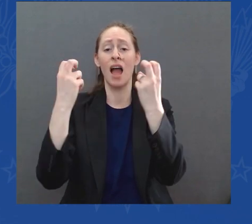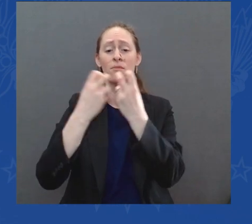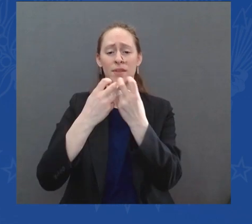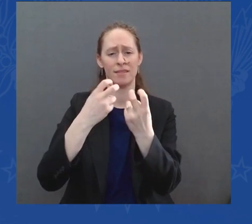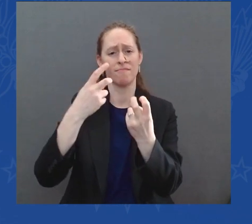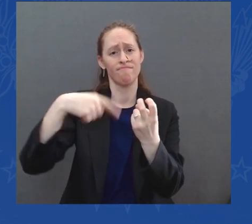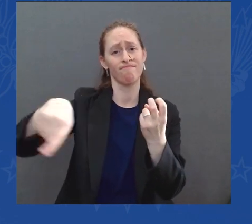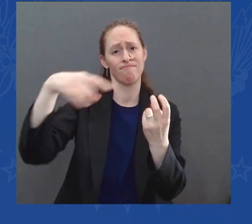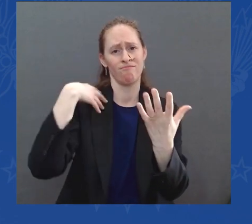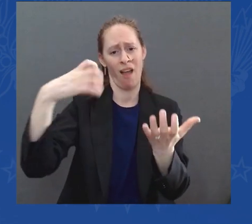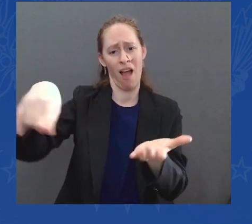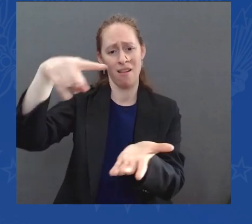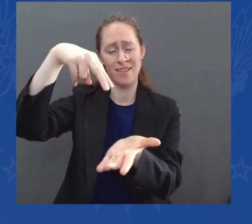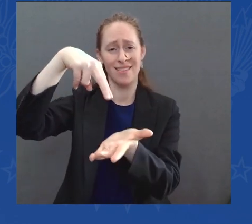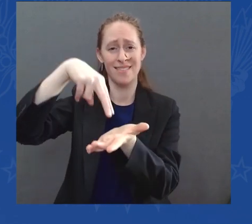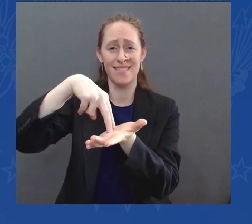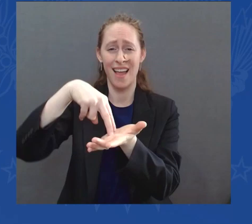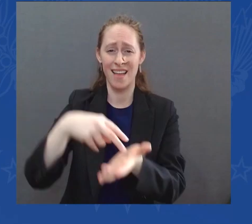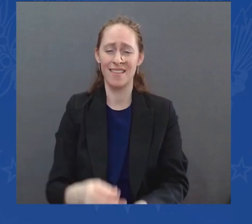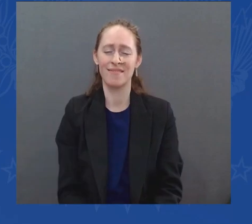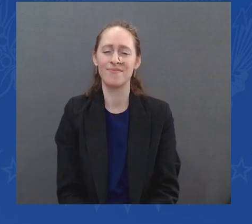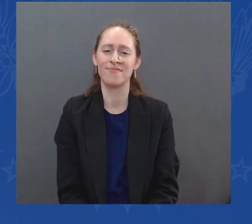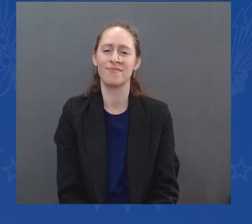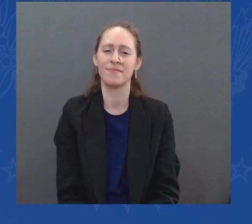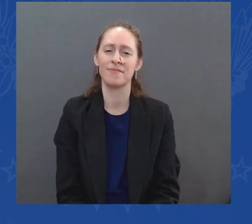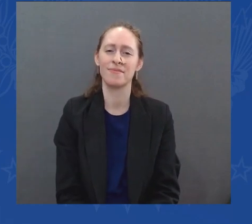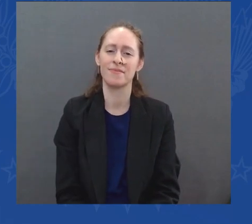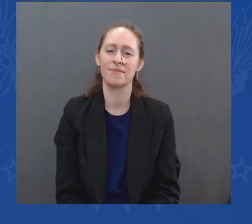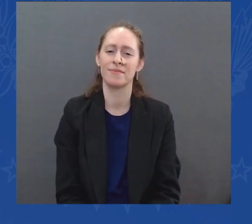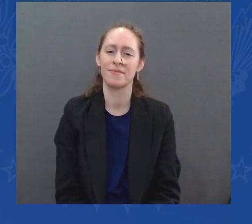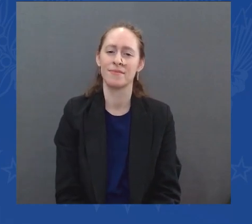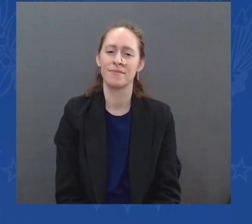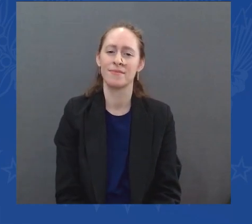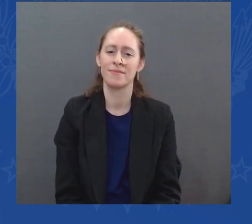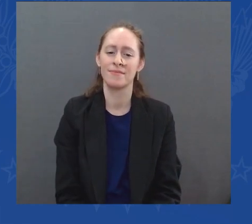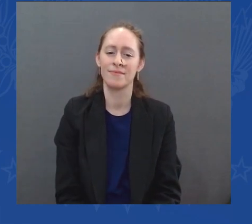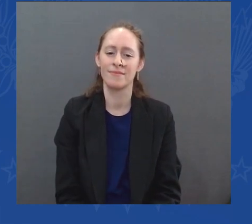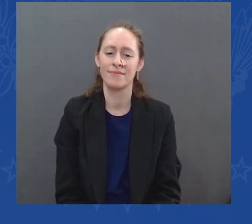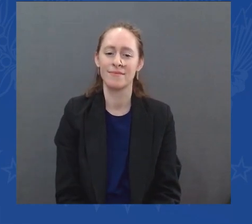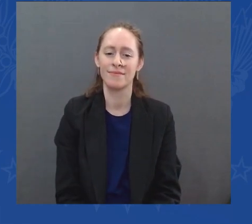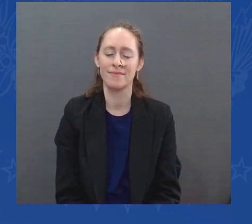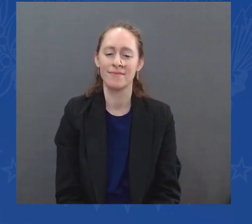The Vice President: And second gentleman of the United States. The President: And the second gentleman of the United States of America